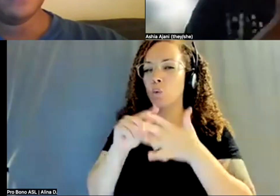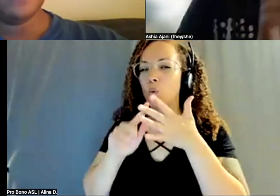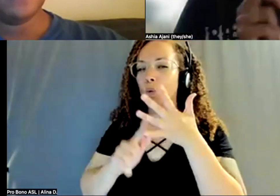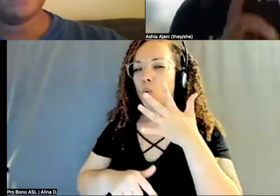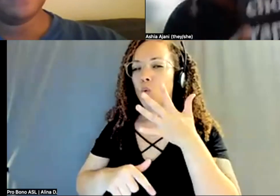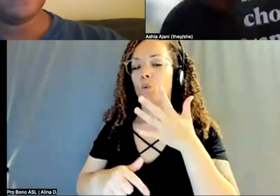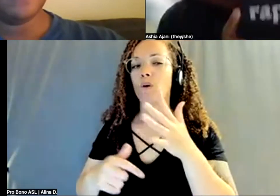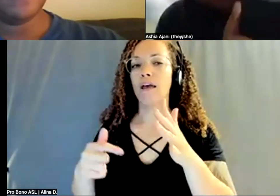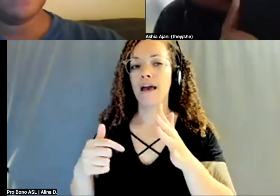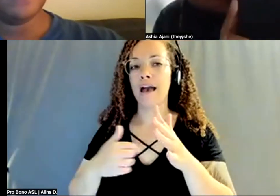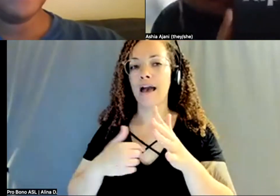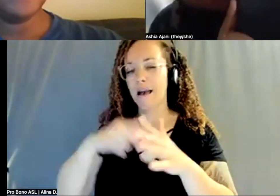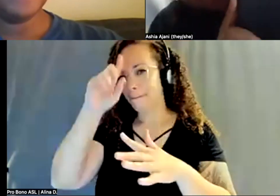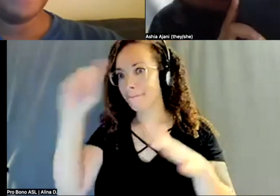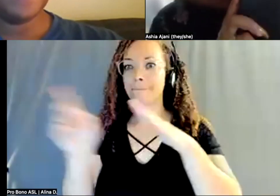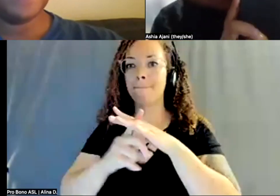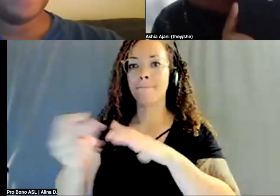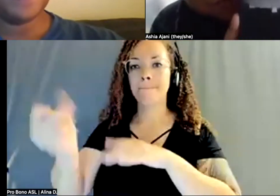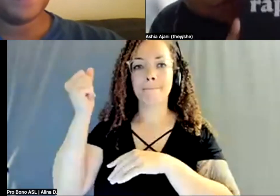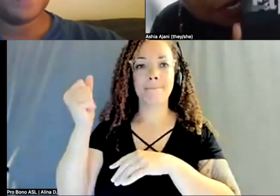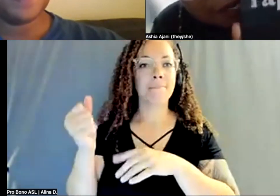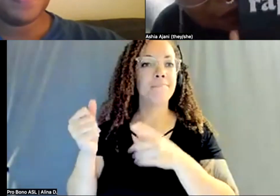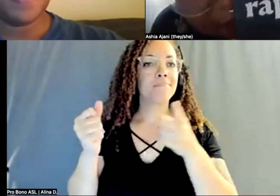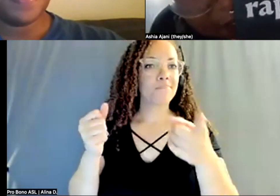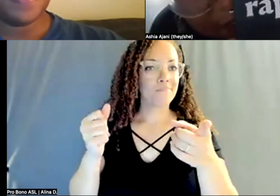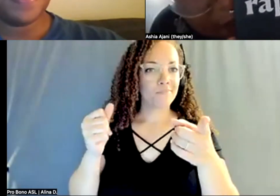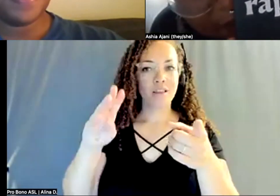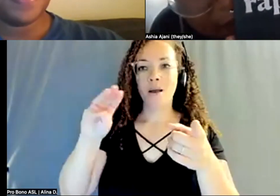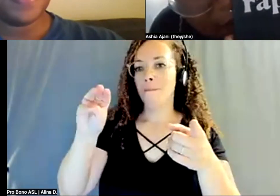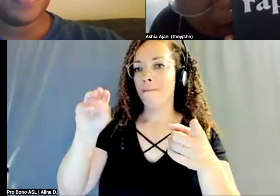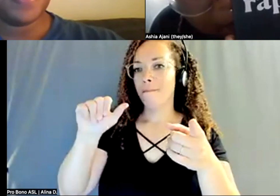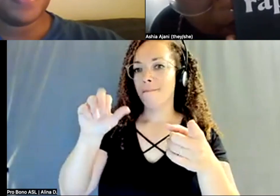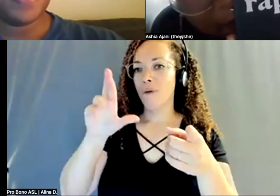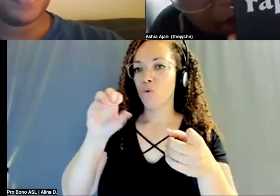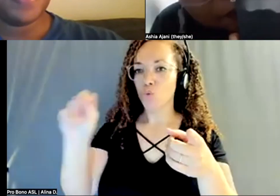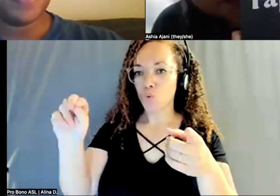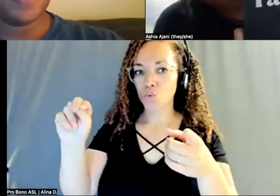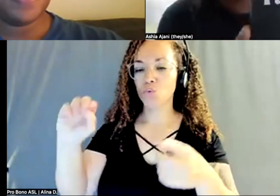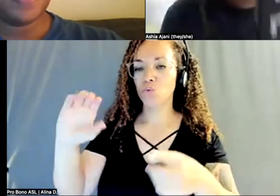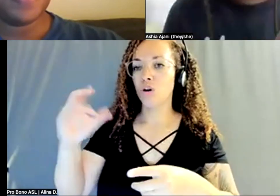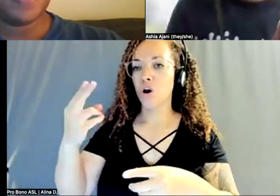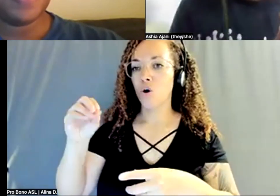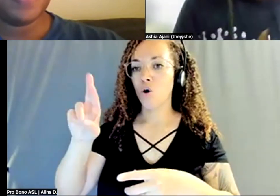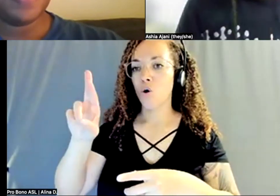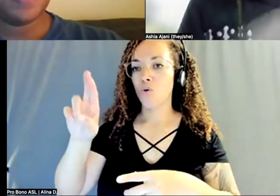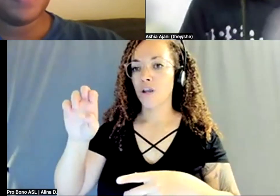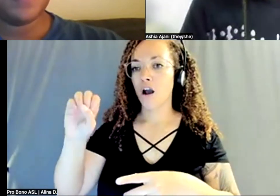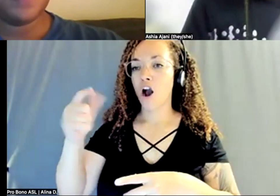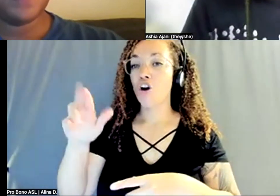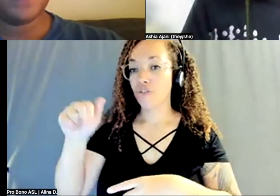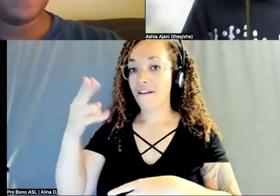Um, “Maroon Choreography” by Fahima Ife. This was a really cool work